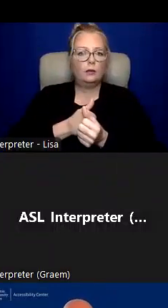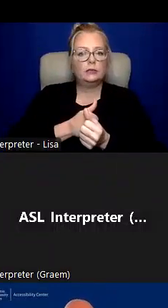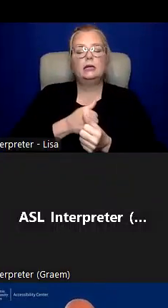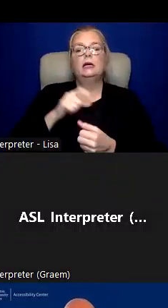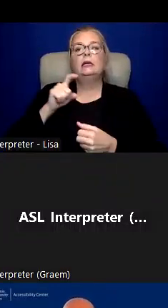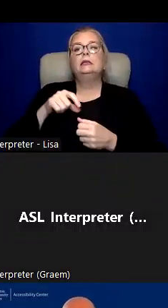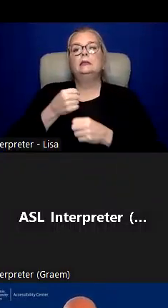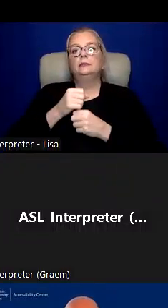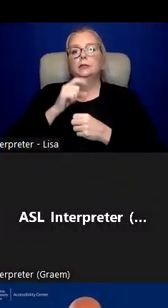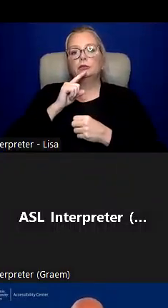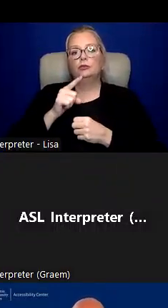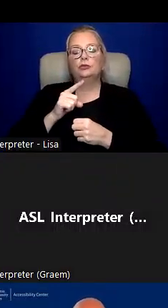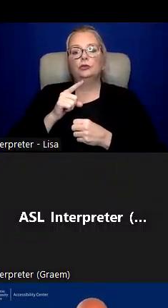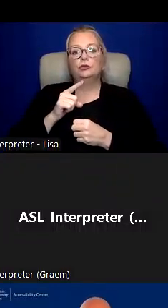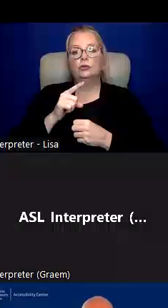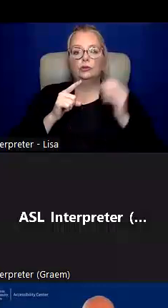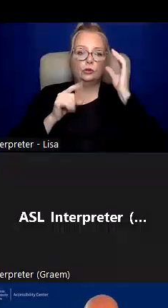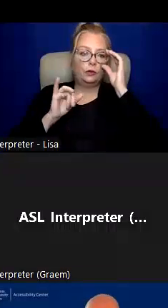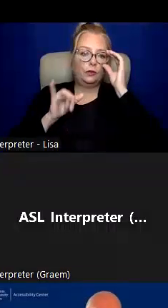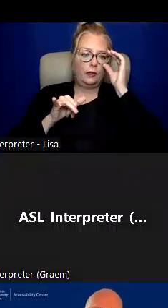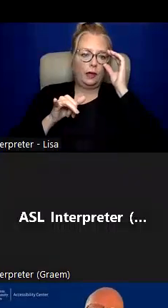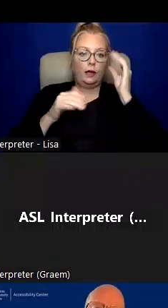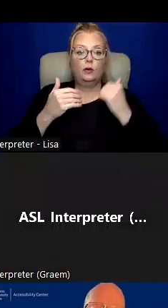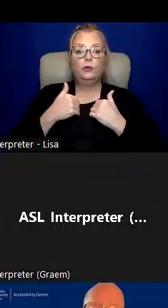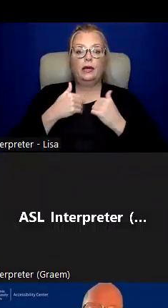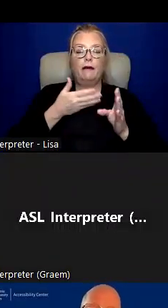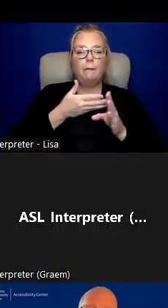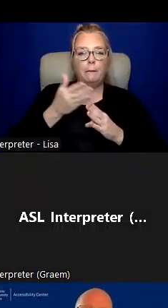that we're accomplishing the main objectives. What are we trying to accomplish?